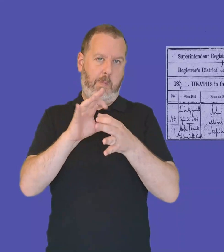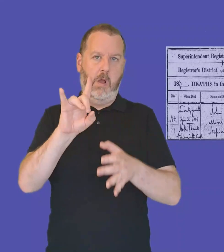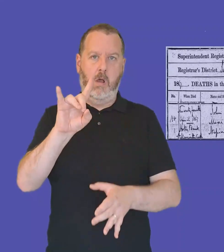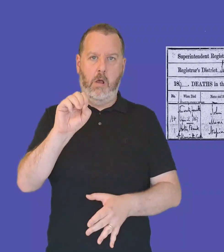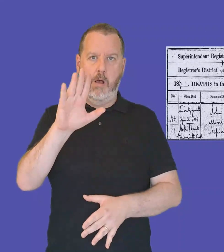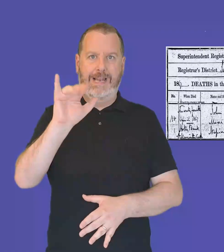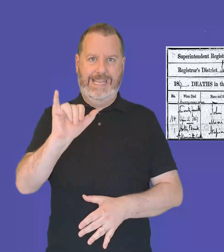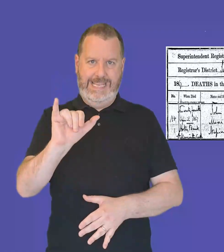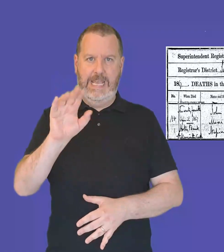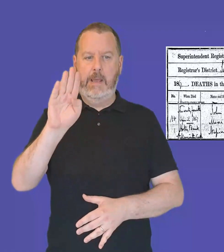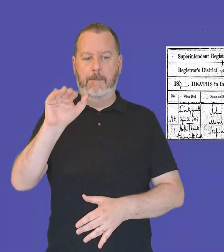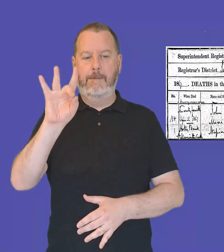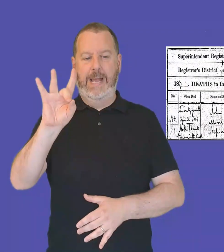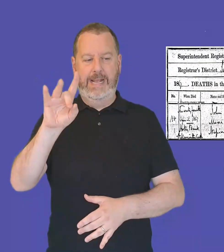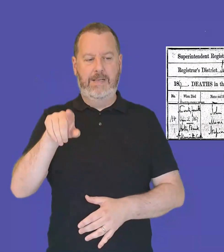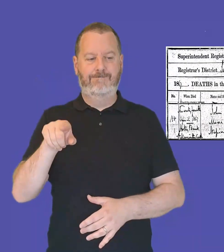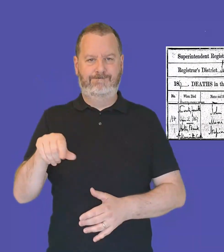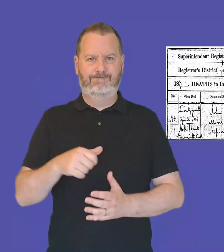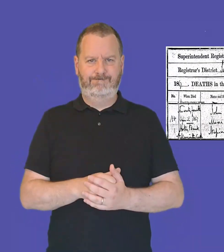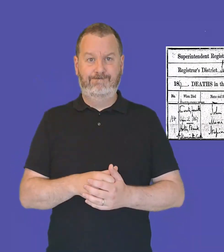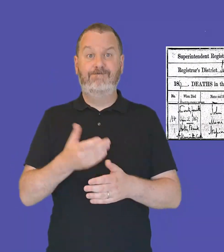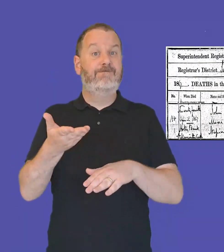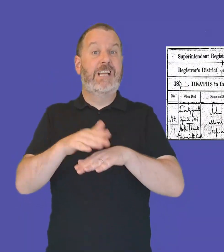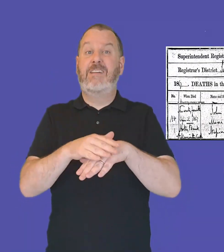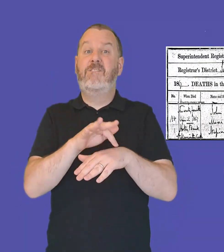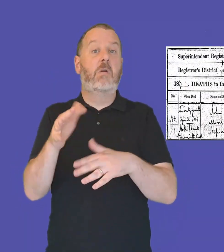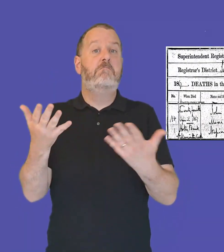He died at his home in Holly Bank, St. Leonards,